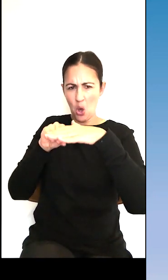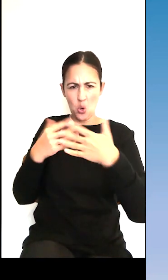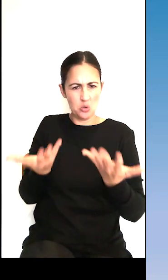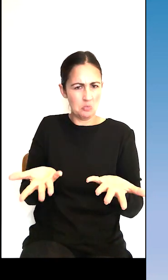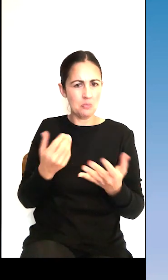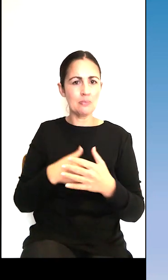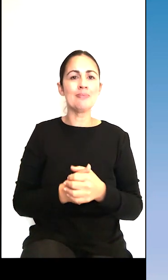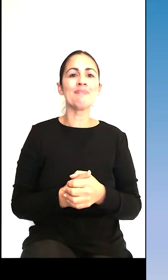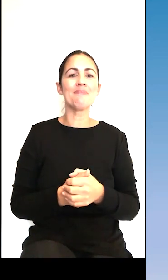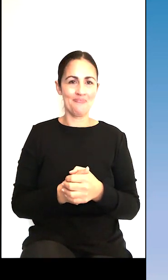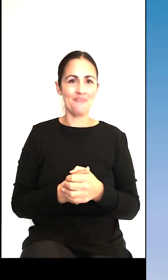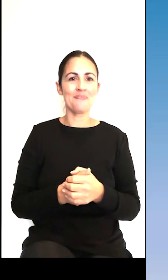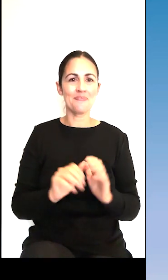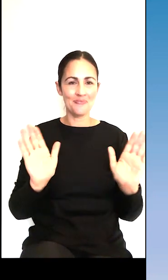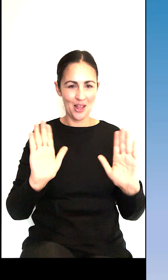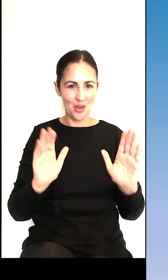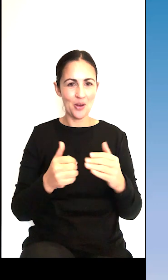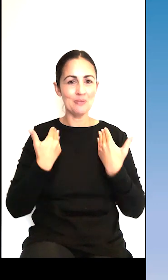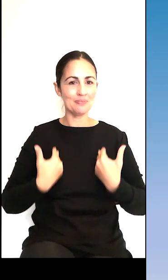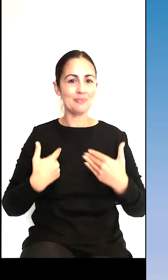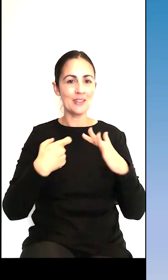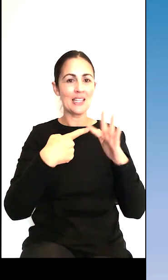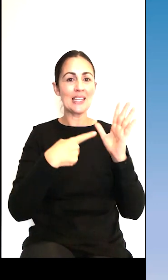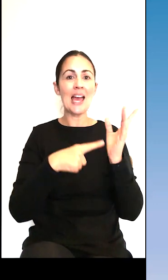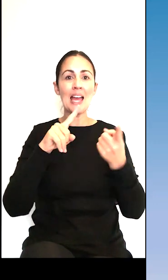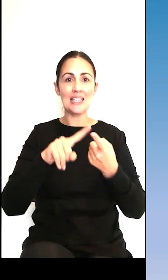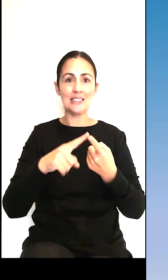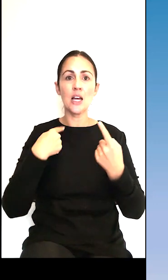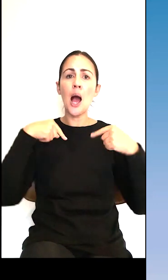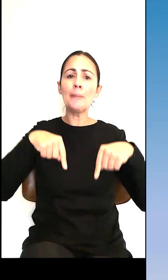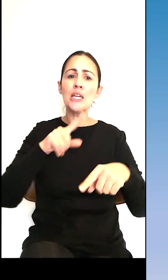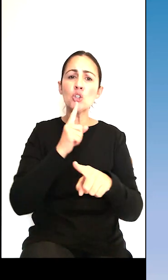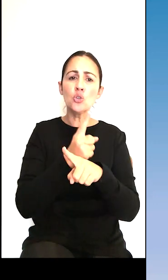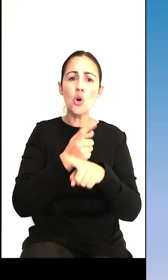Absolutely. So hello everyone. My name's Kate, and I'm here to talk to you a bit more about